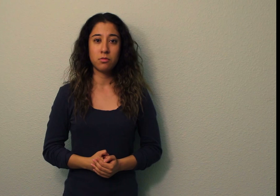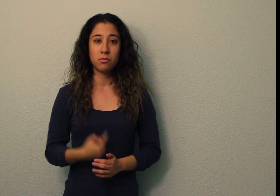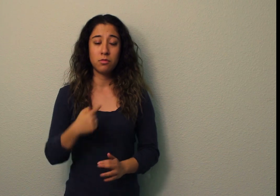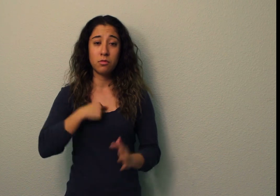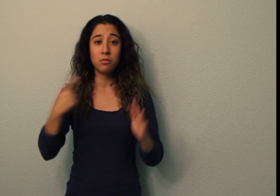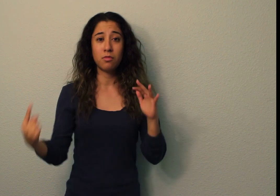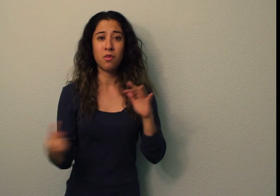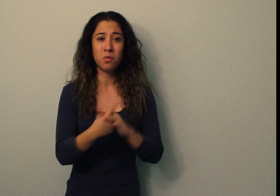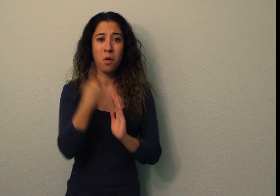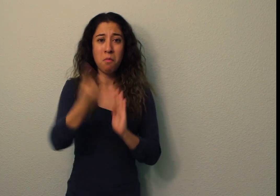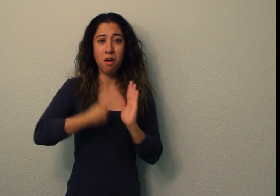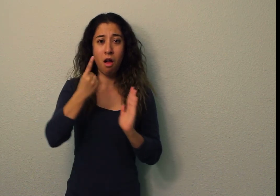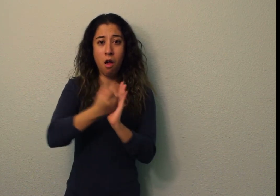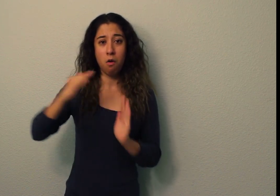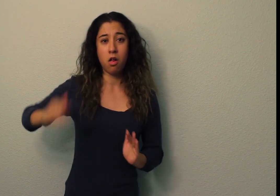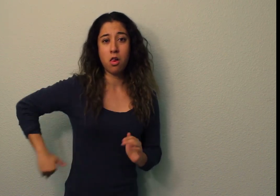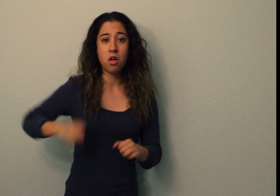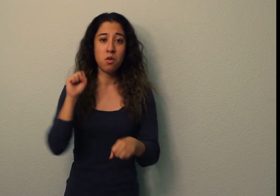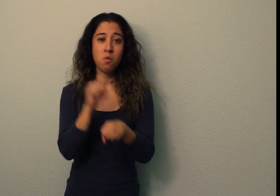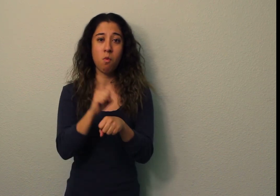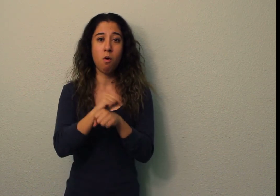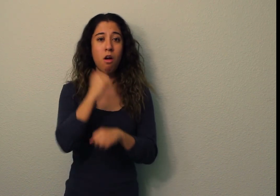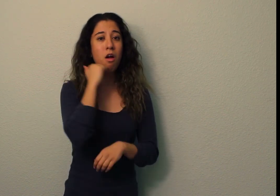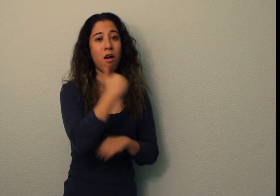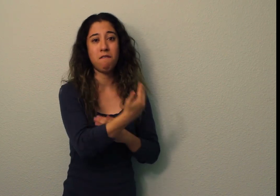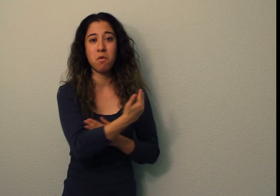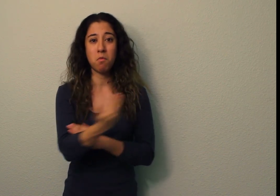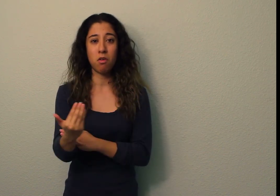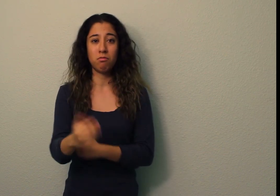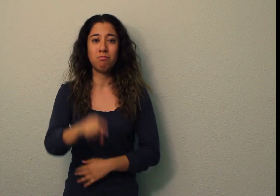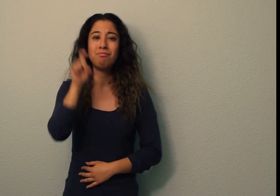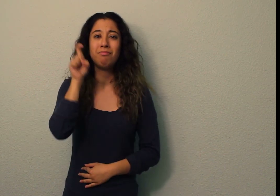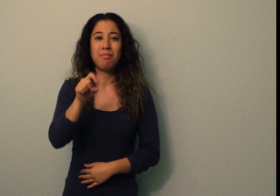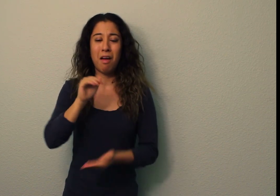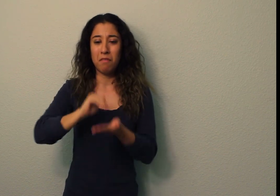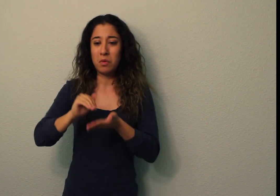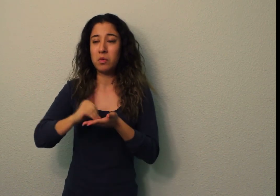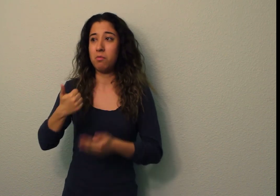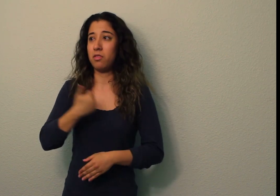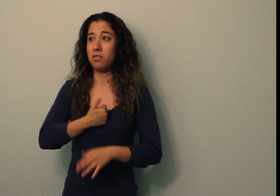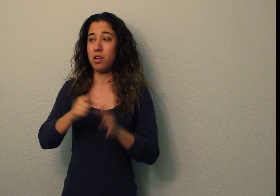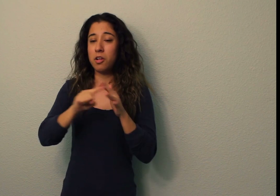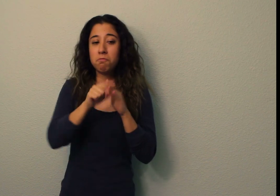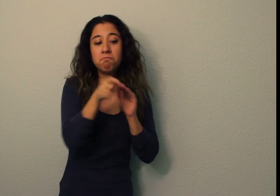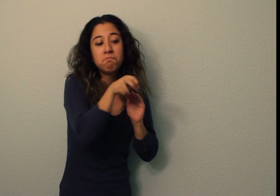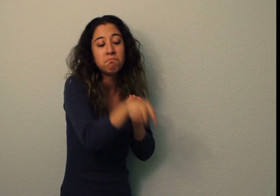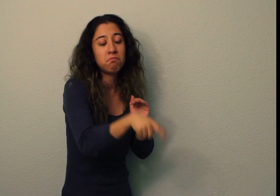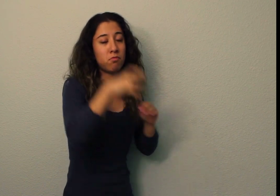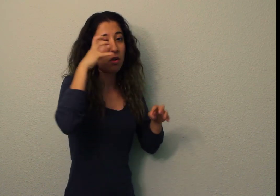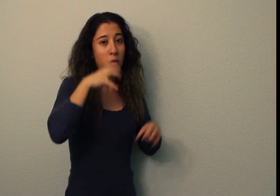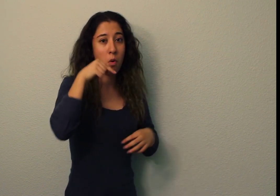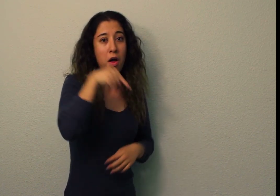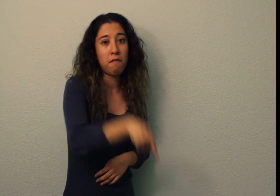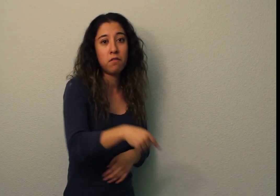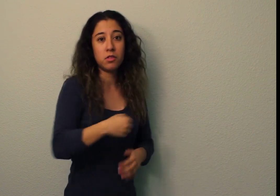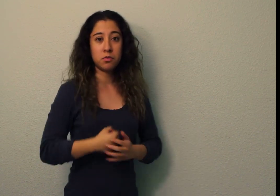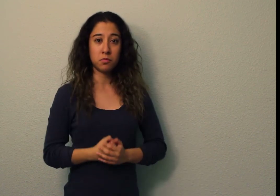I showed up an hour late to work every morning excused myself to cry in the stairwells